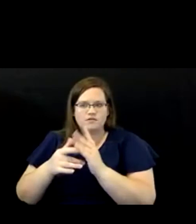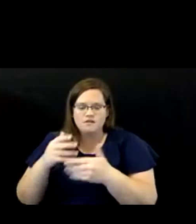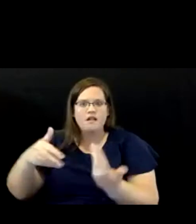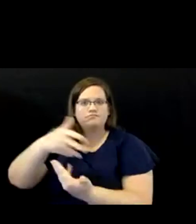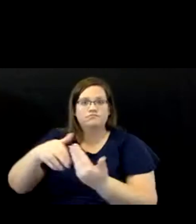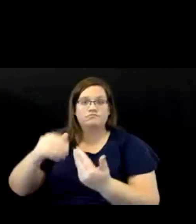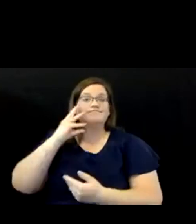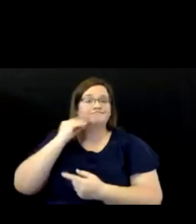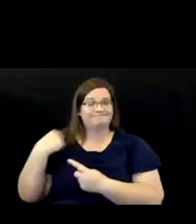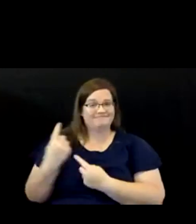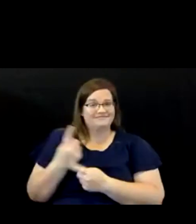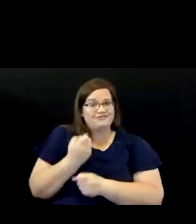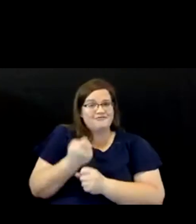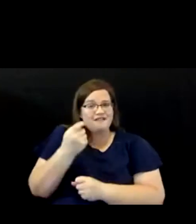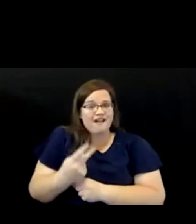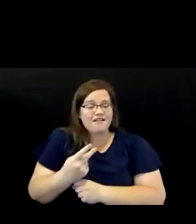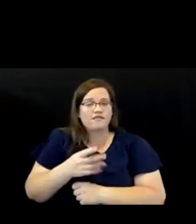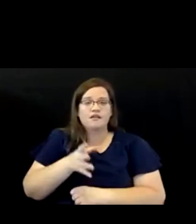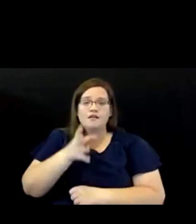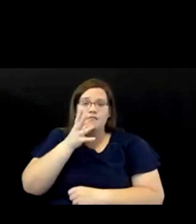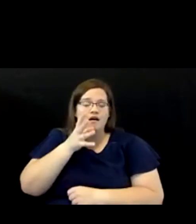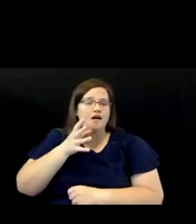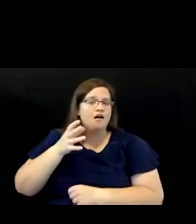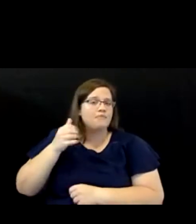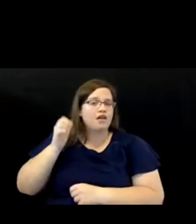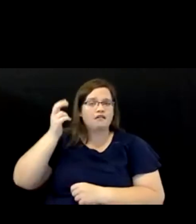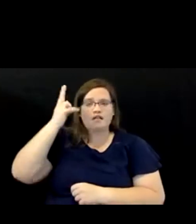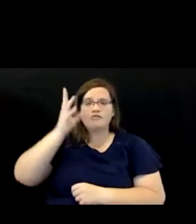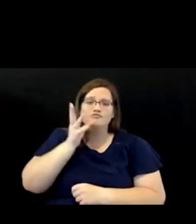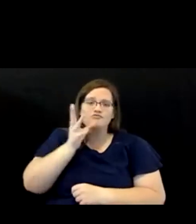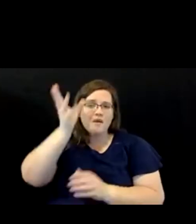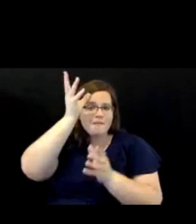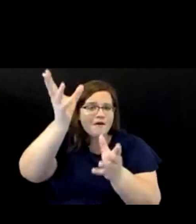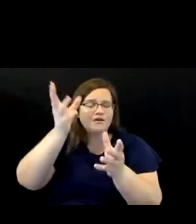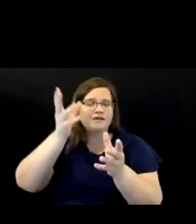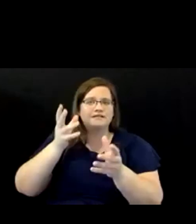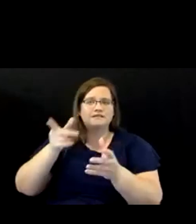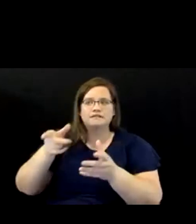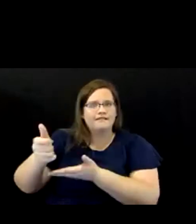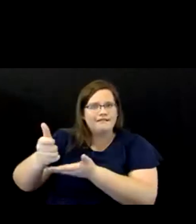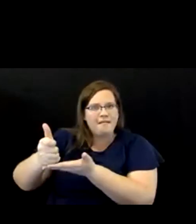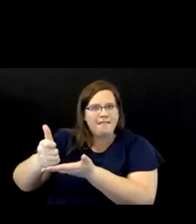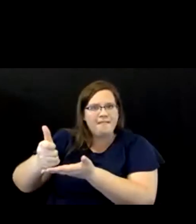half, whether it's mom or your aunt or uncle or grandparents needed some help working their technology.